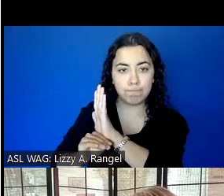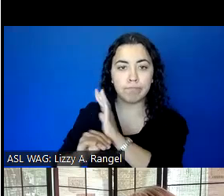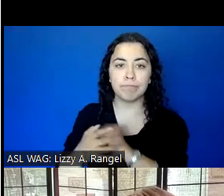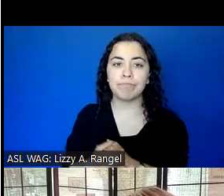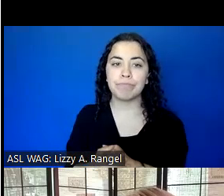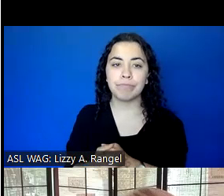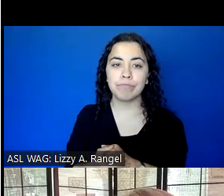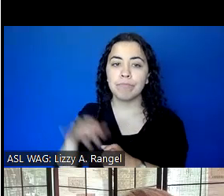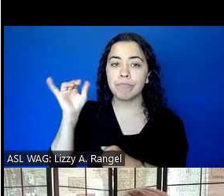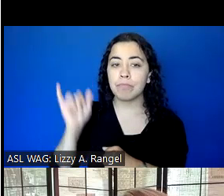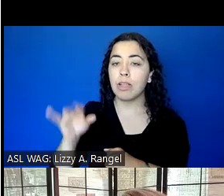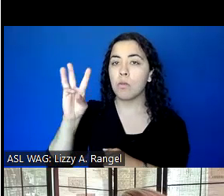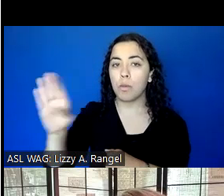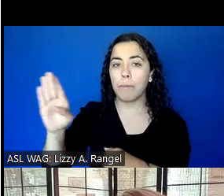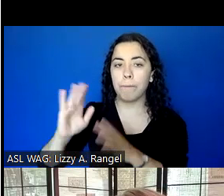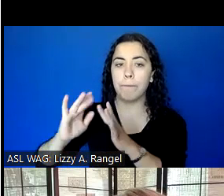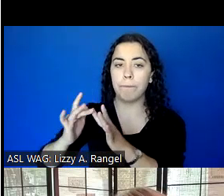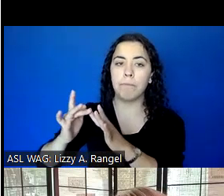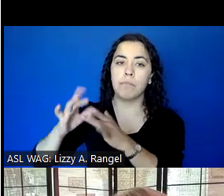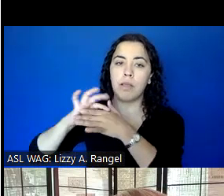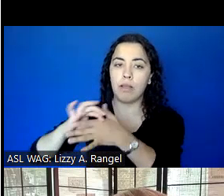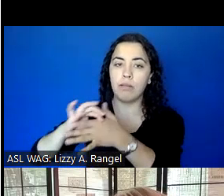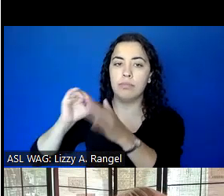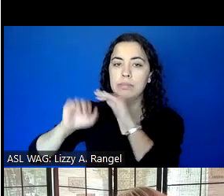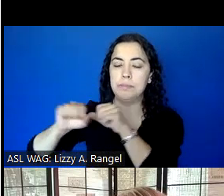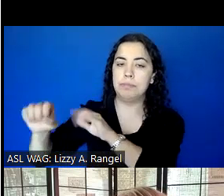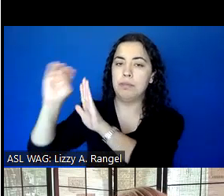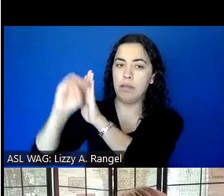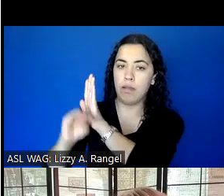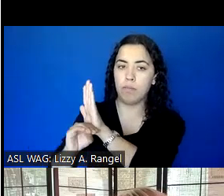with some specific guidelines. Because I don't want to assume anyone's skill level. But I also